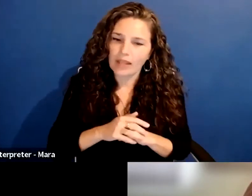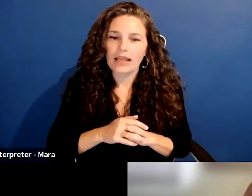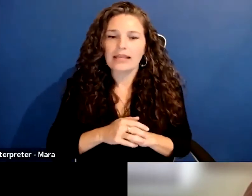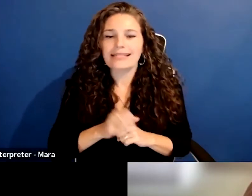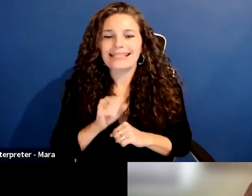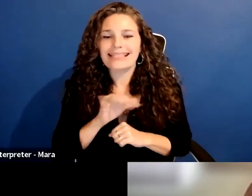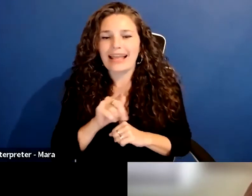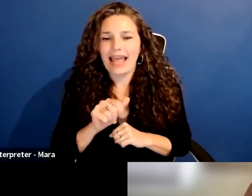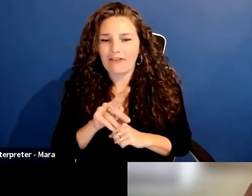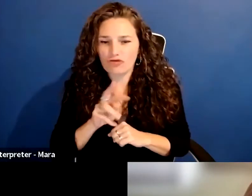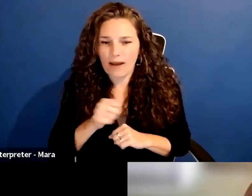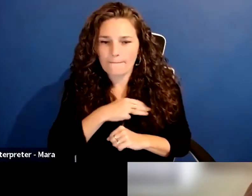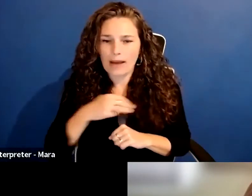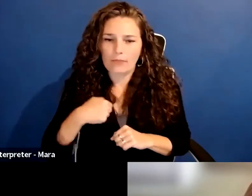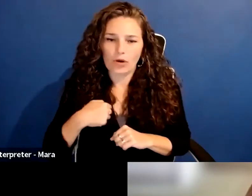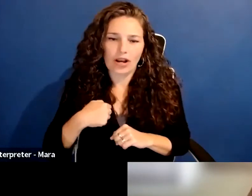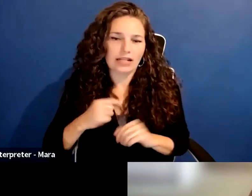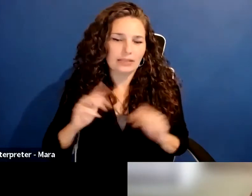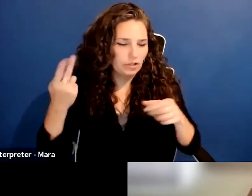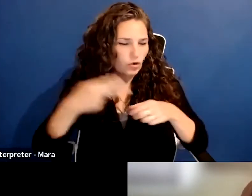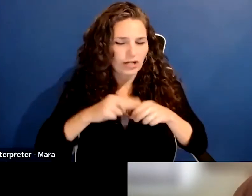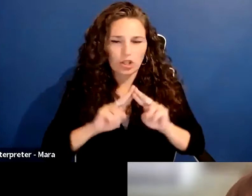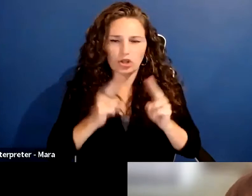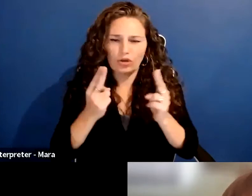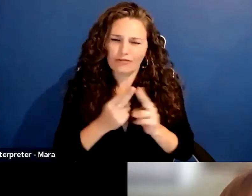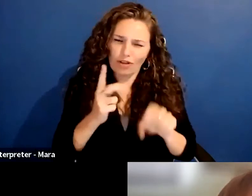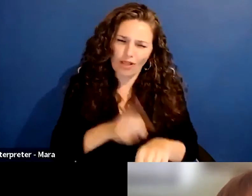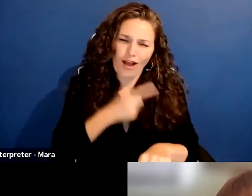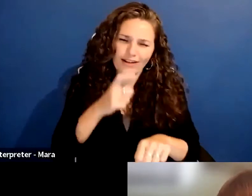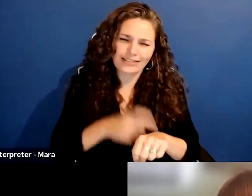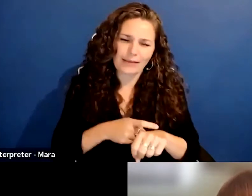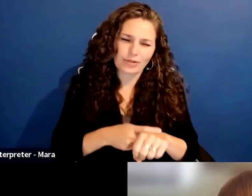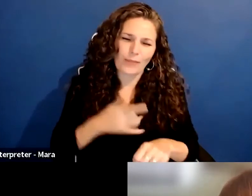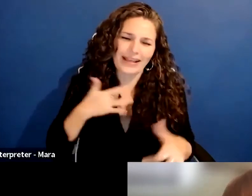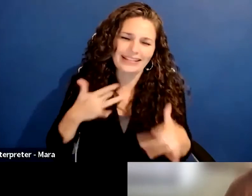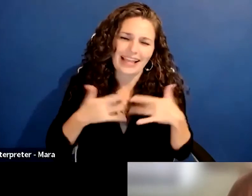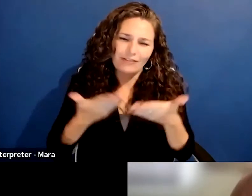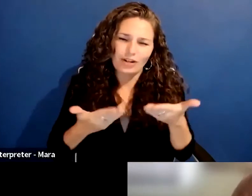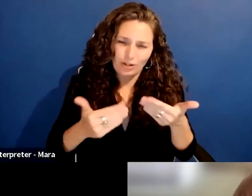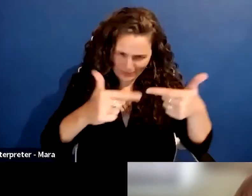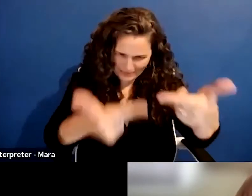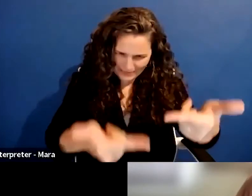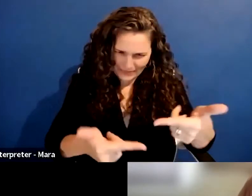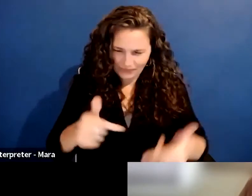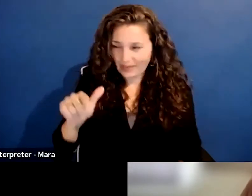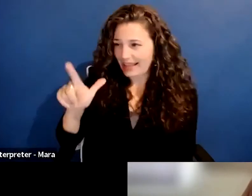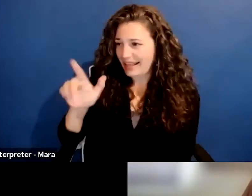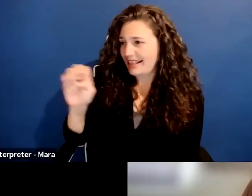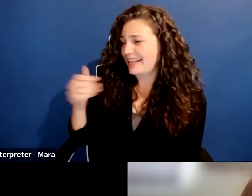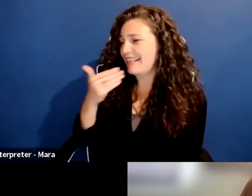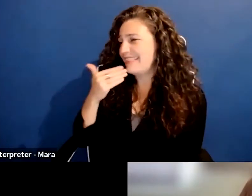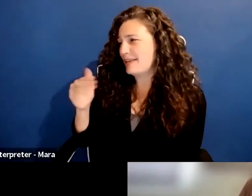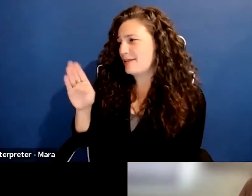Lee, so excited to have you back here. Take it away. Thank you, Ben. And thank you to the PTEOE